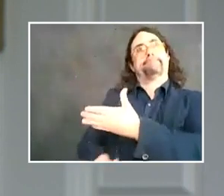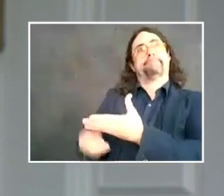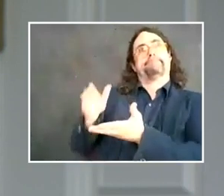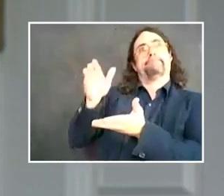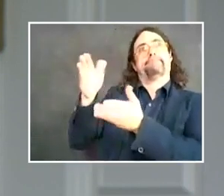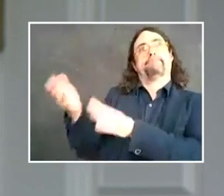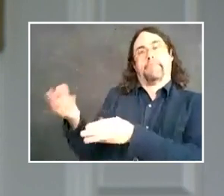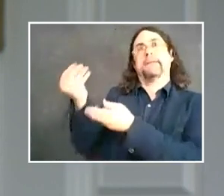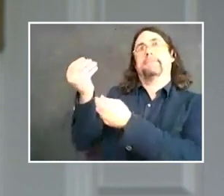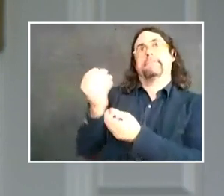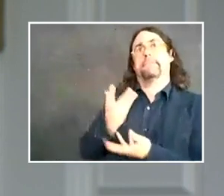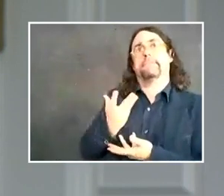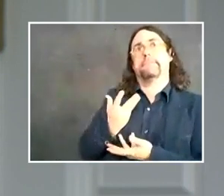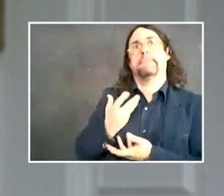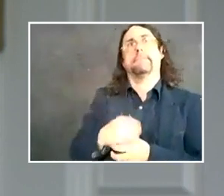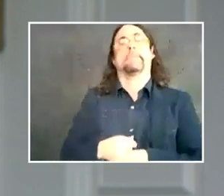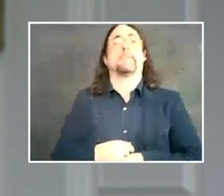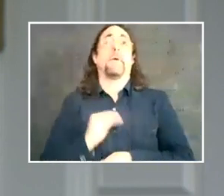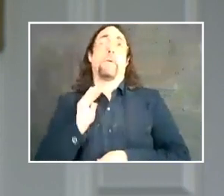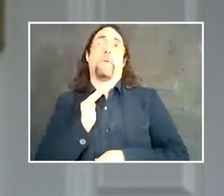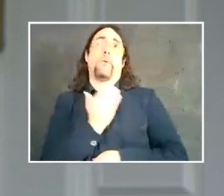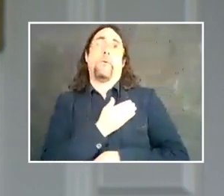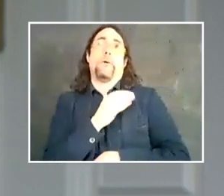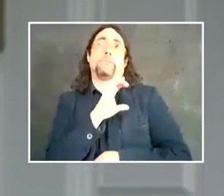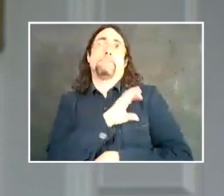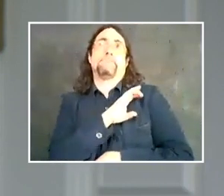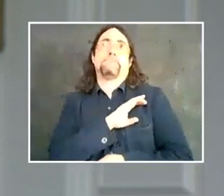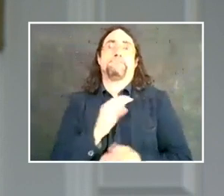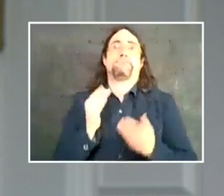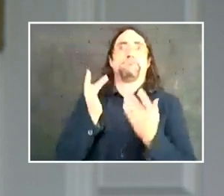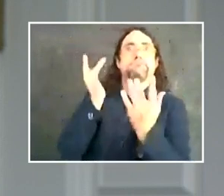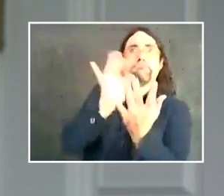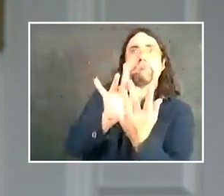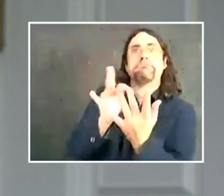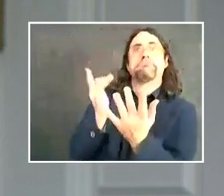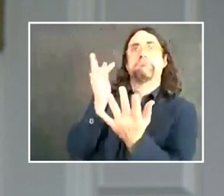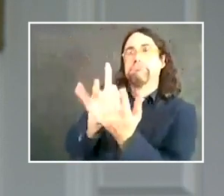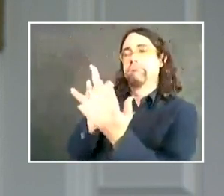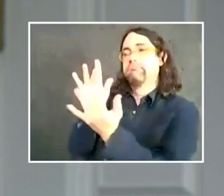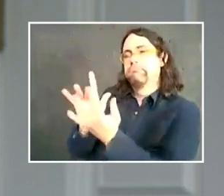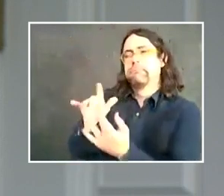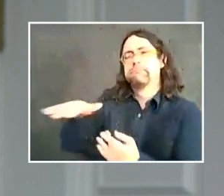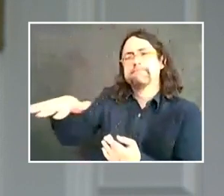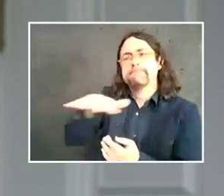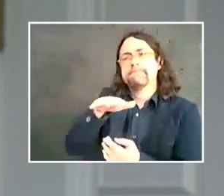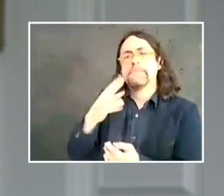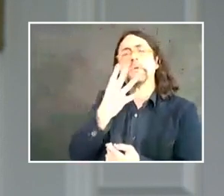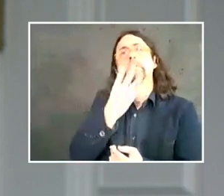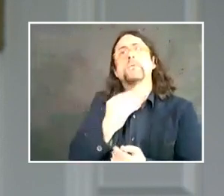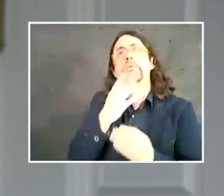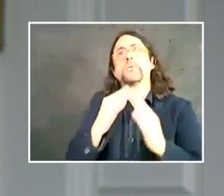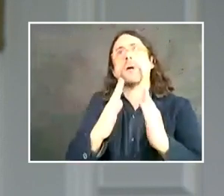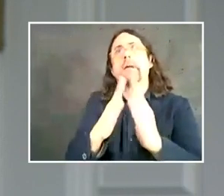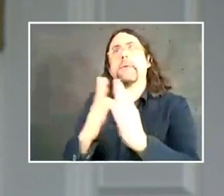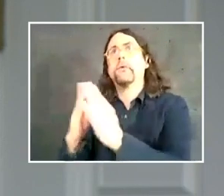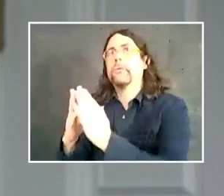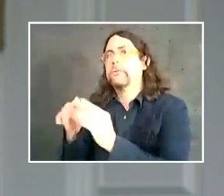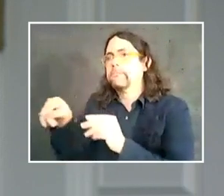MEMBERS OF THE LOCAL PRECINCT WERE IN CONTACT WITH